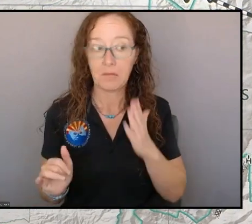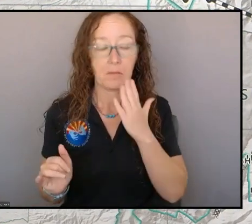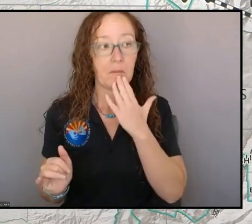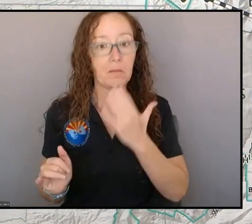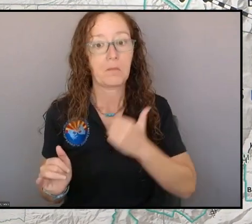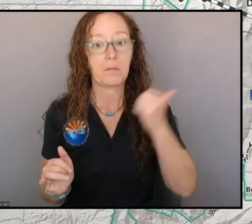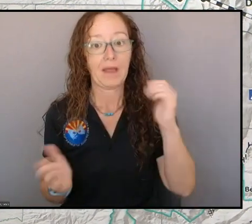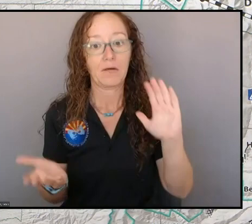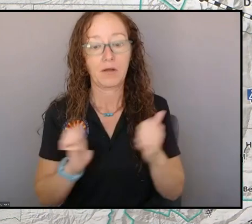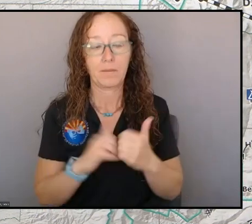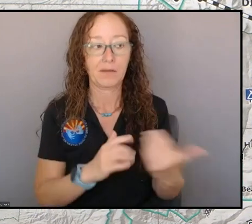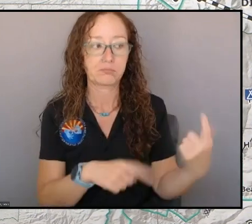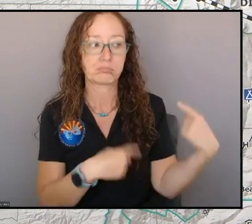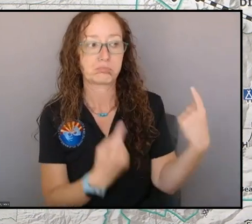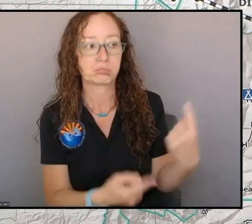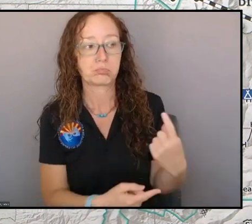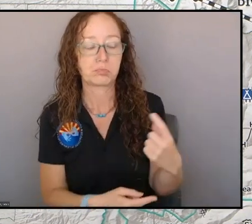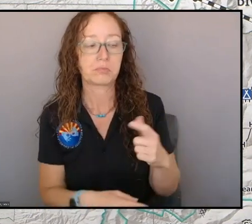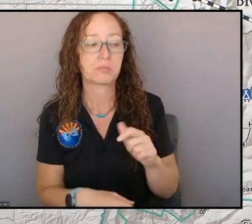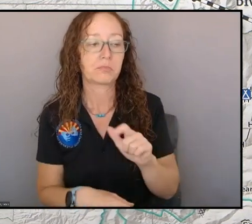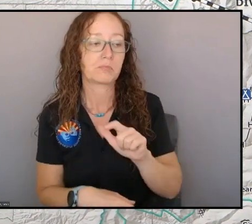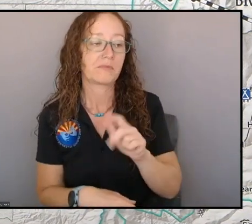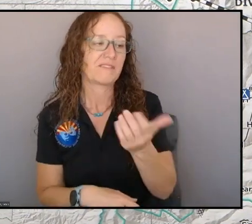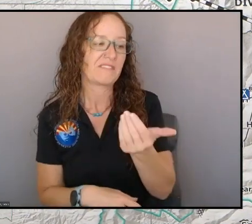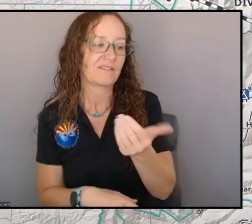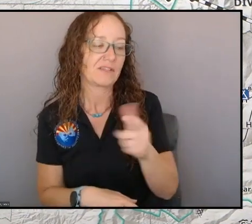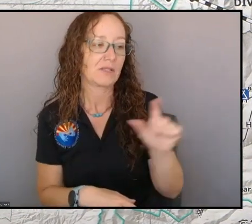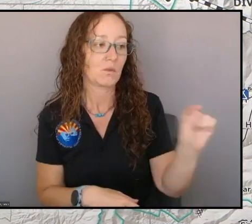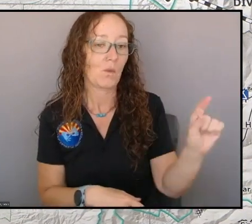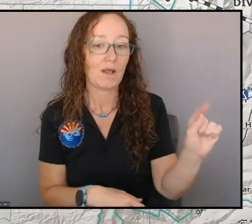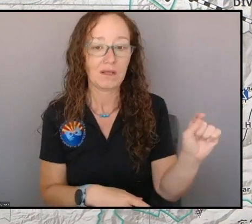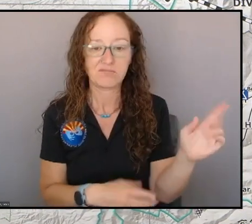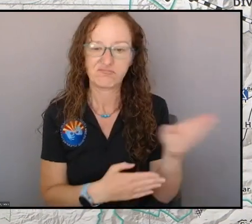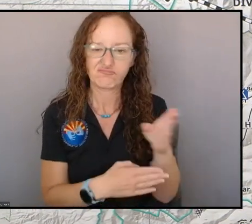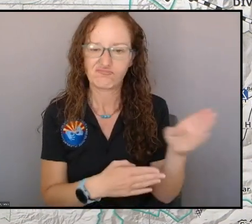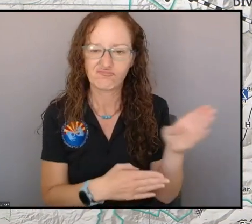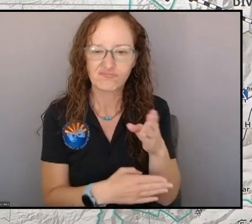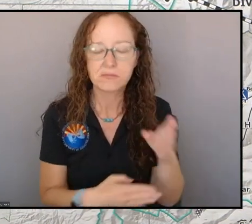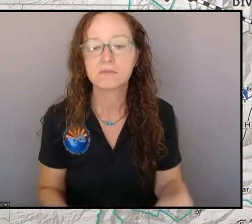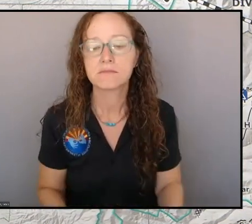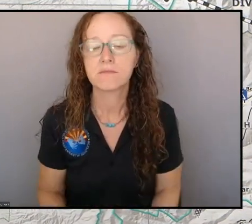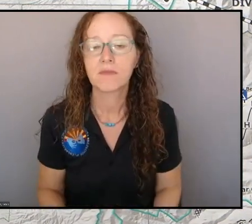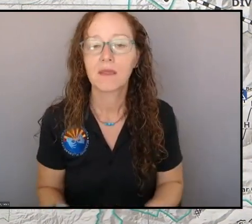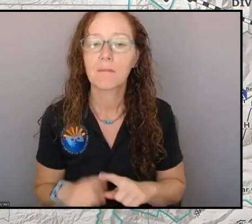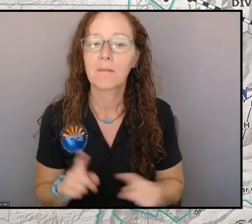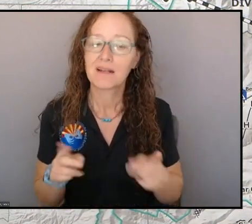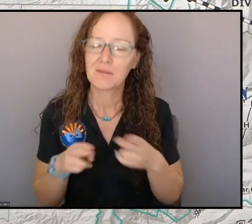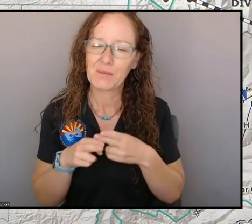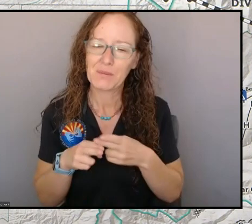out there. It is a little bit of a temporary relief though and I'll touch on that in a little bit. It was also very